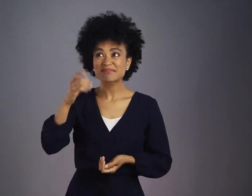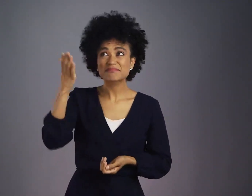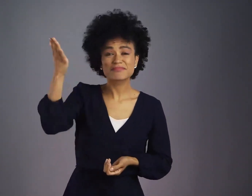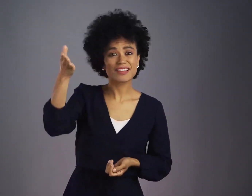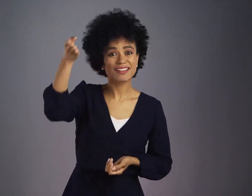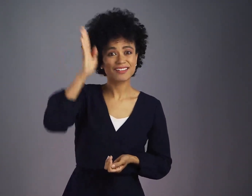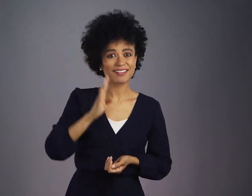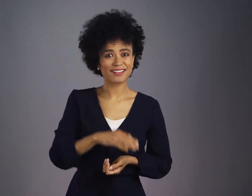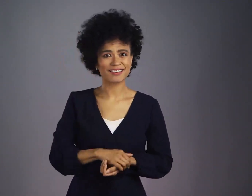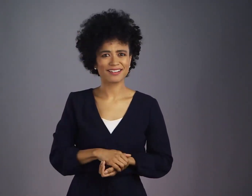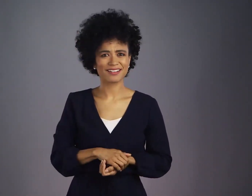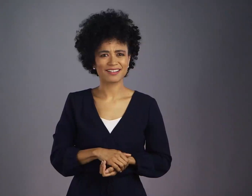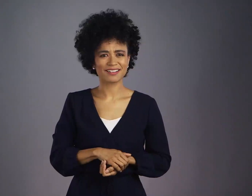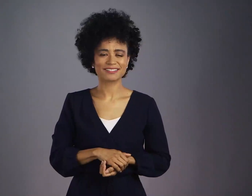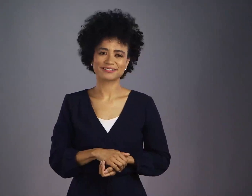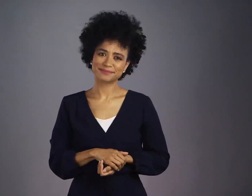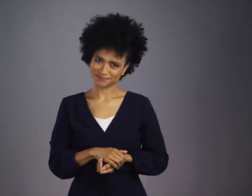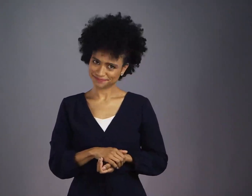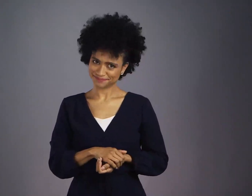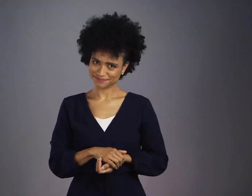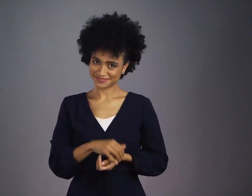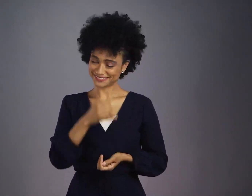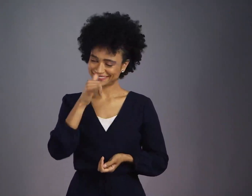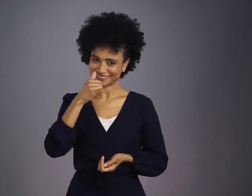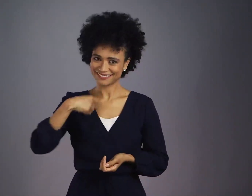But it was a silly idea that we were too good to need God.